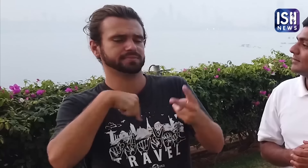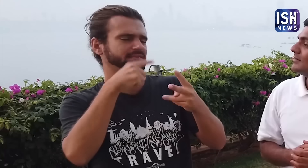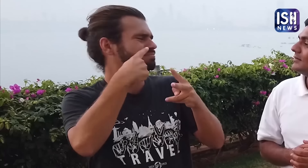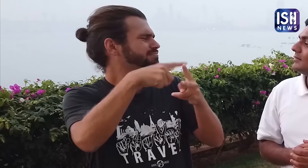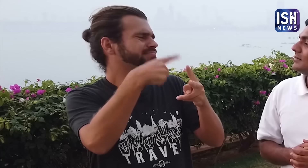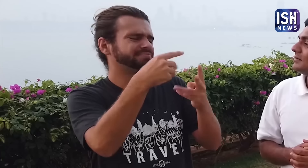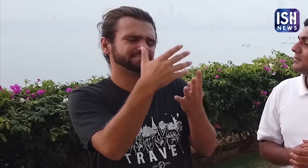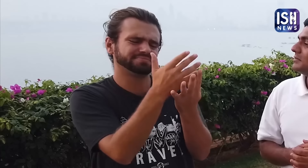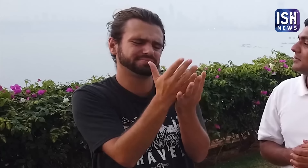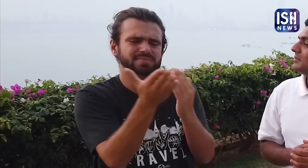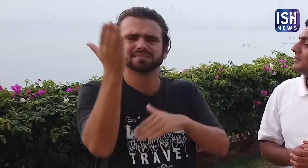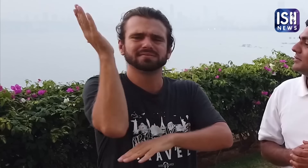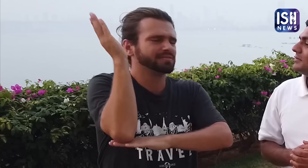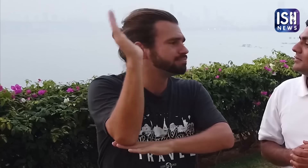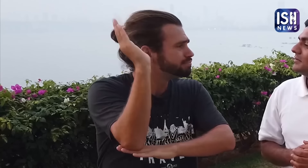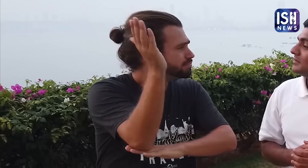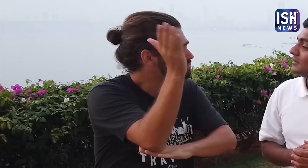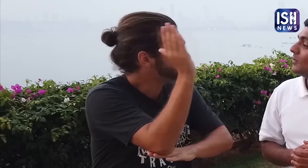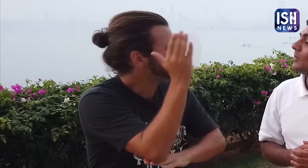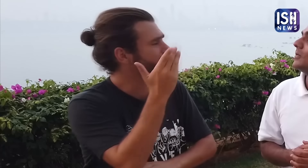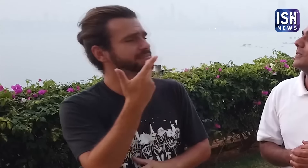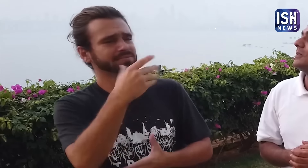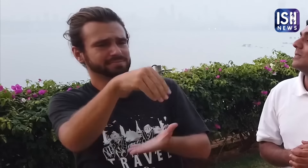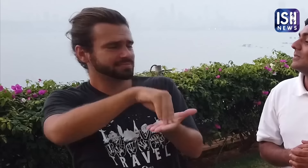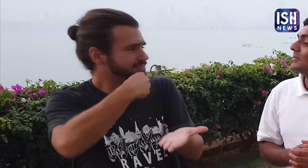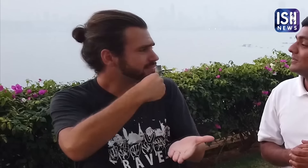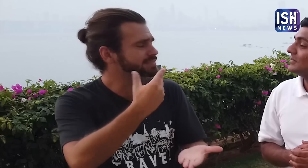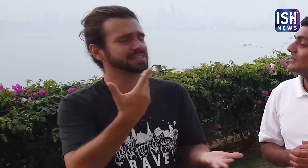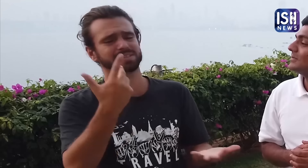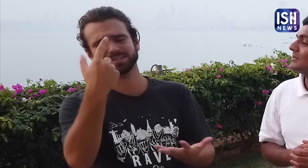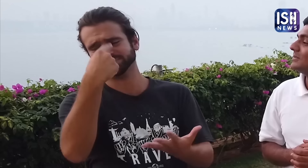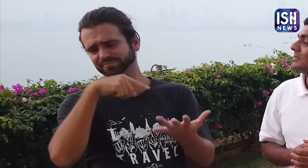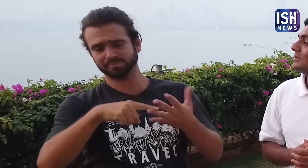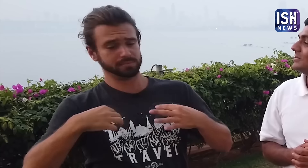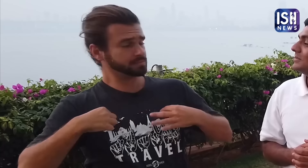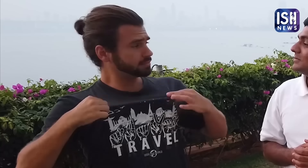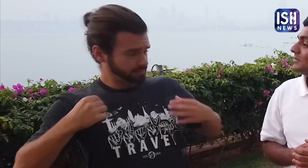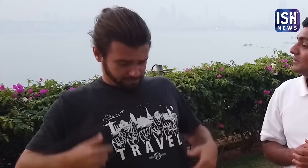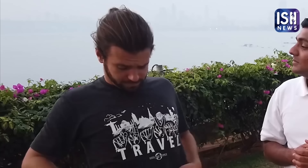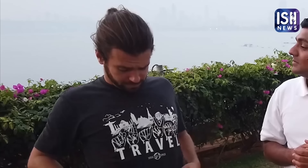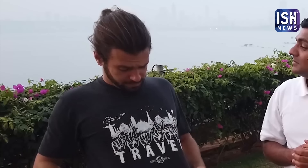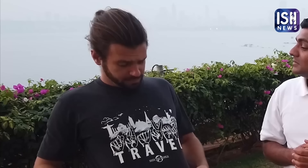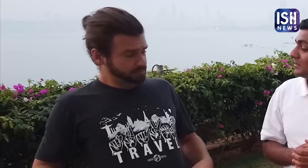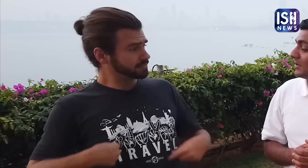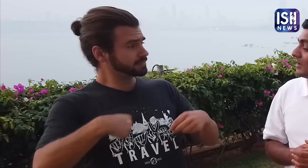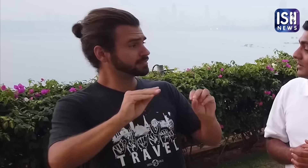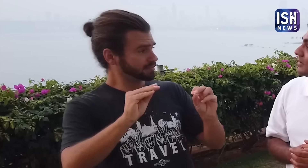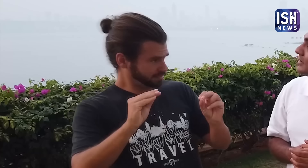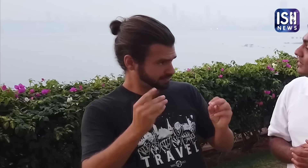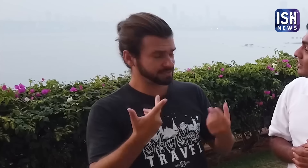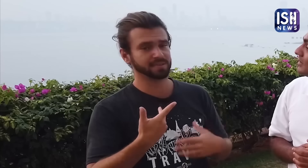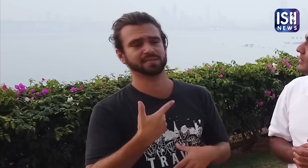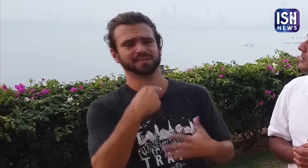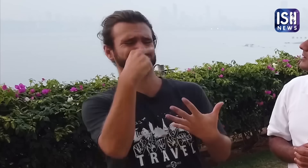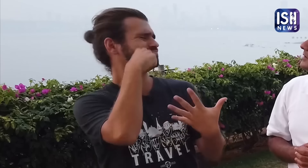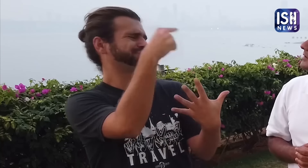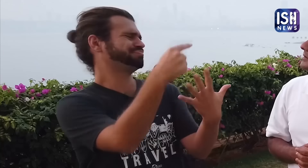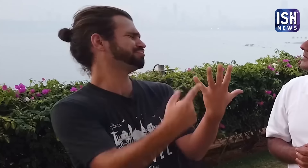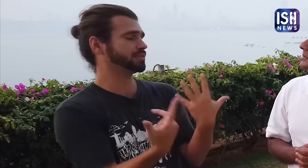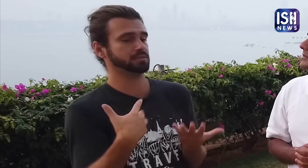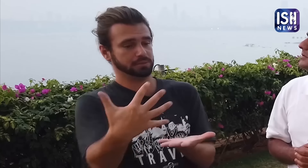I have many sources of income. I am paid to hold presentations, I sell T-shirts, etc.